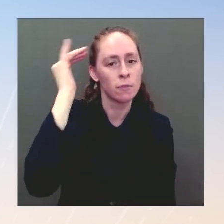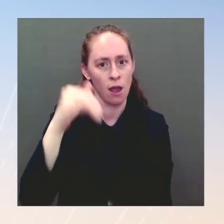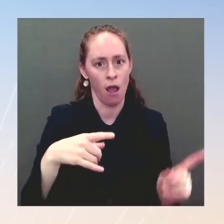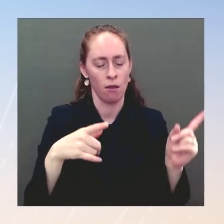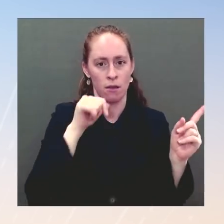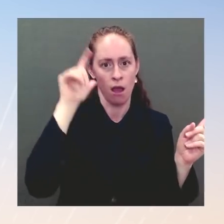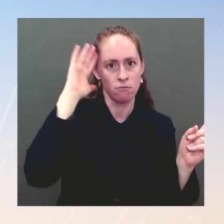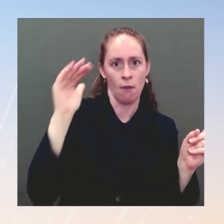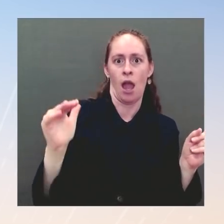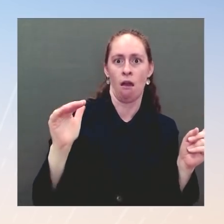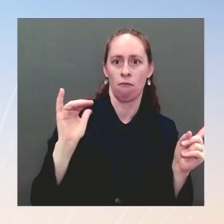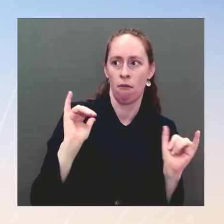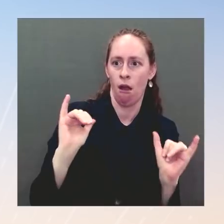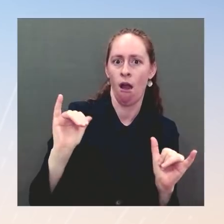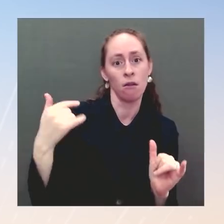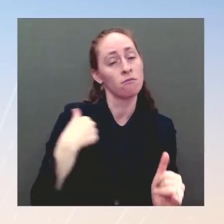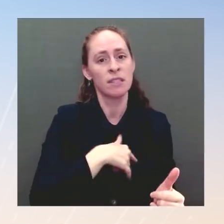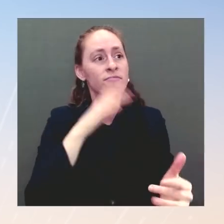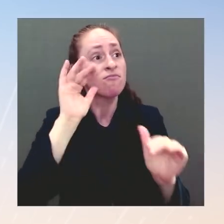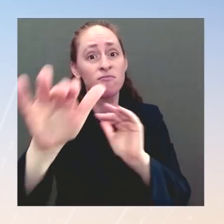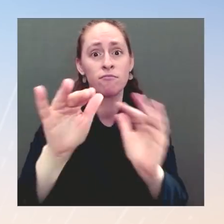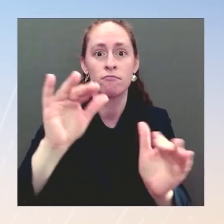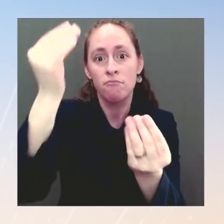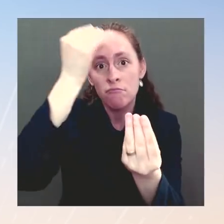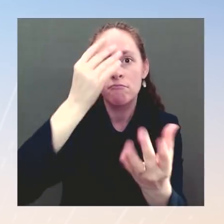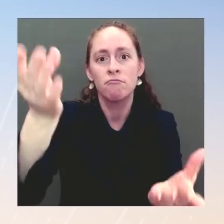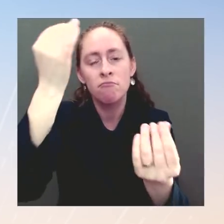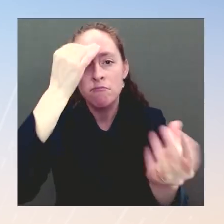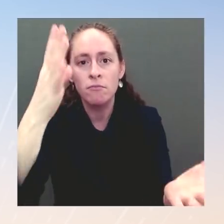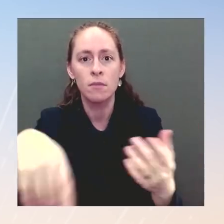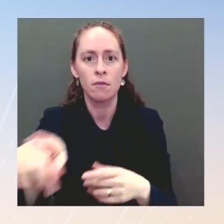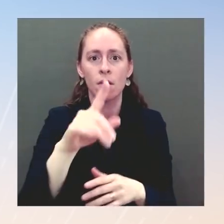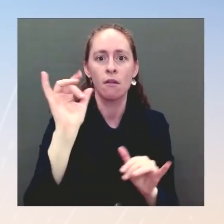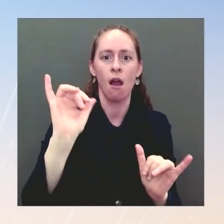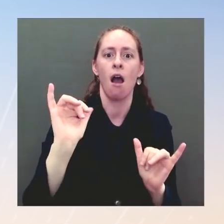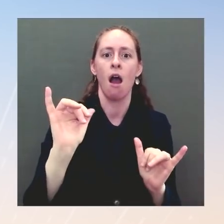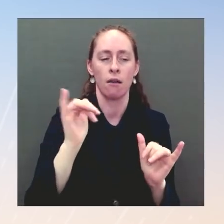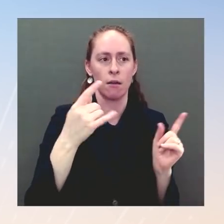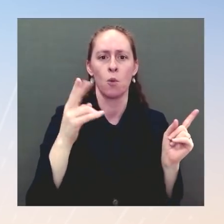how unified the global community was in putting out the sanctions yesterday. And what we're seeing now --